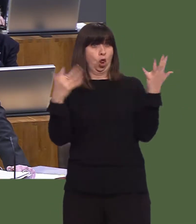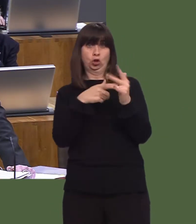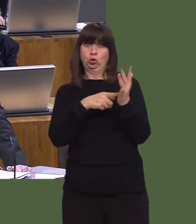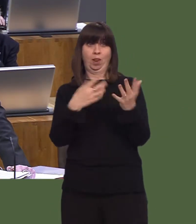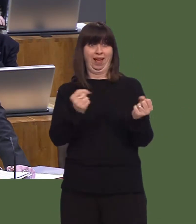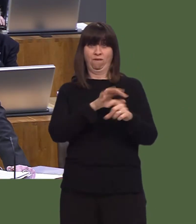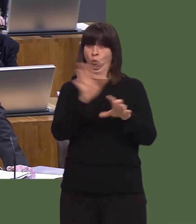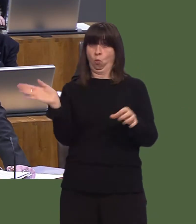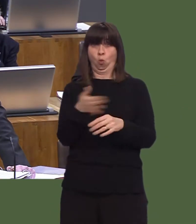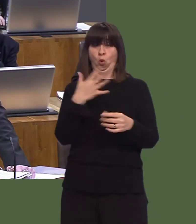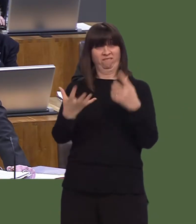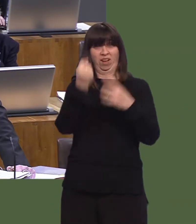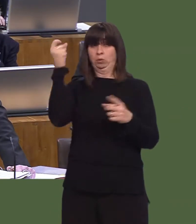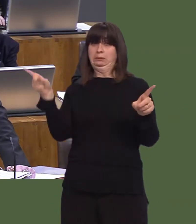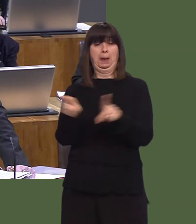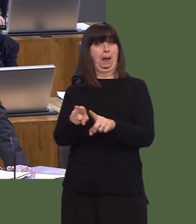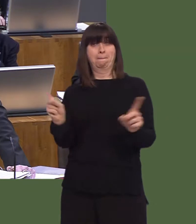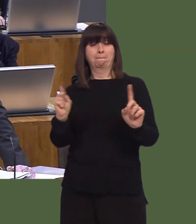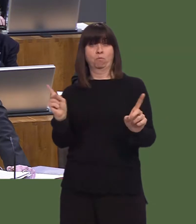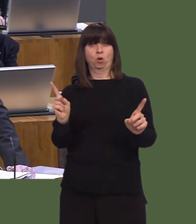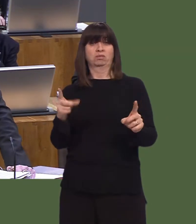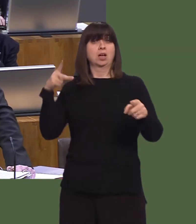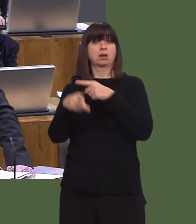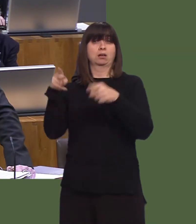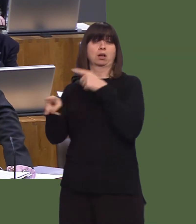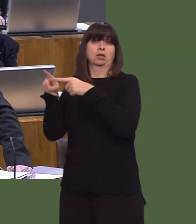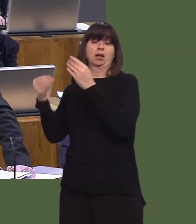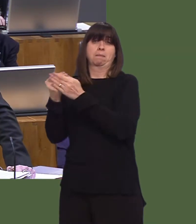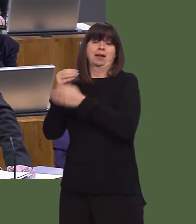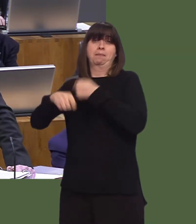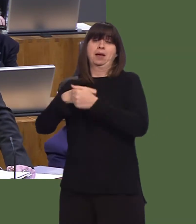But they all point to the same message, which is that austerity is driving people into poverty.